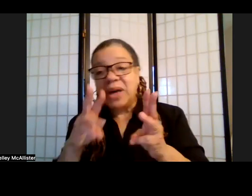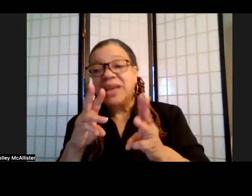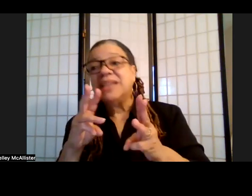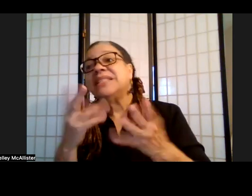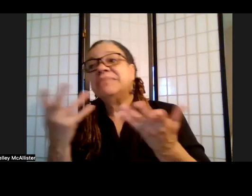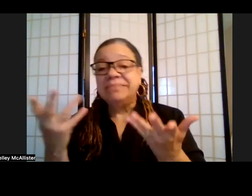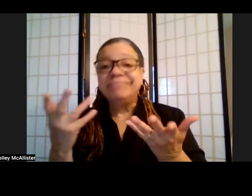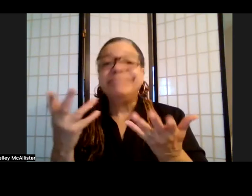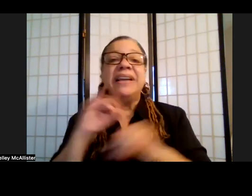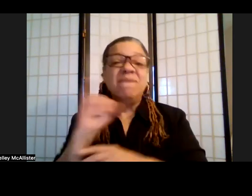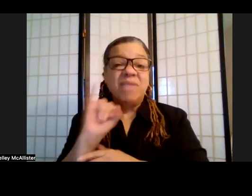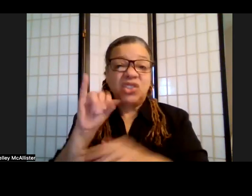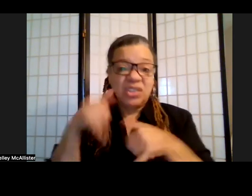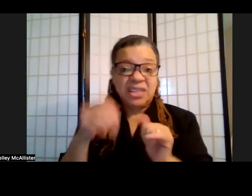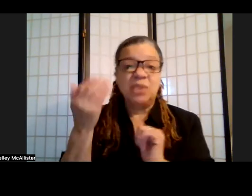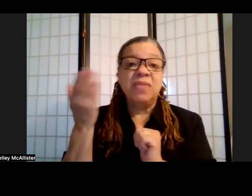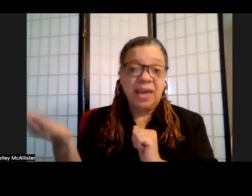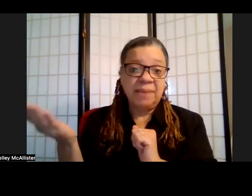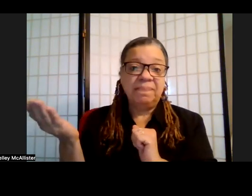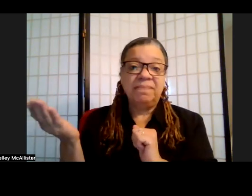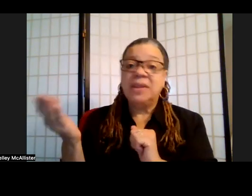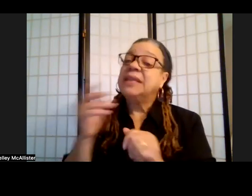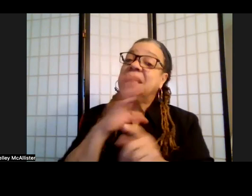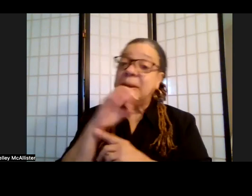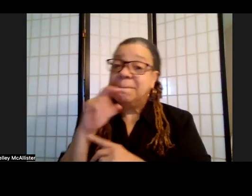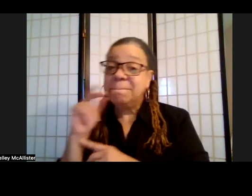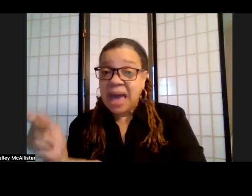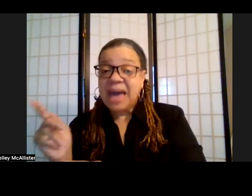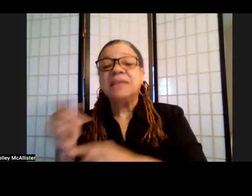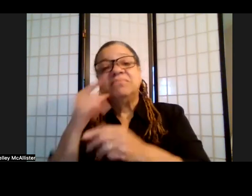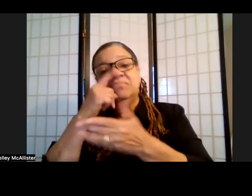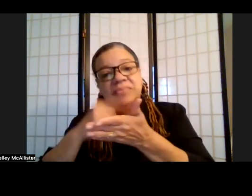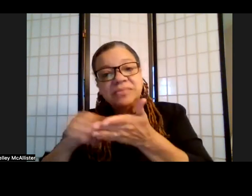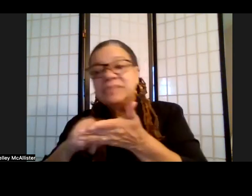Holmes and his colleagues went back to further investigate antimicrobial resistance